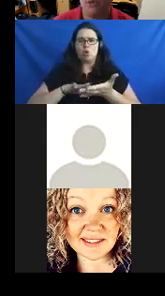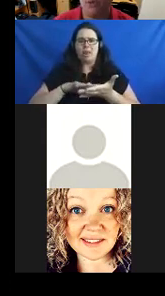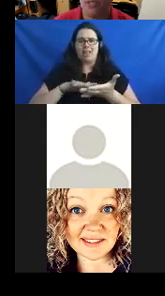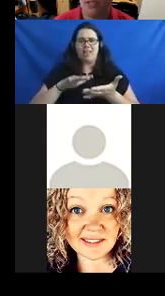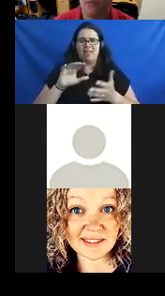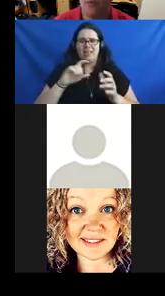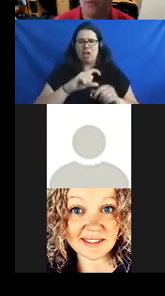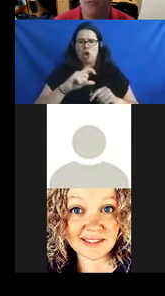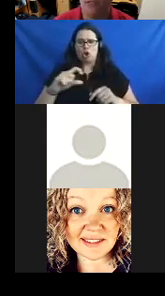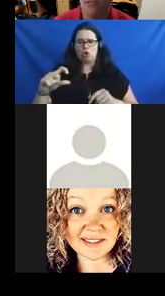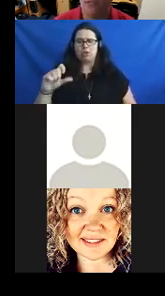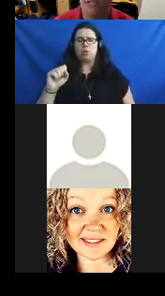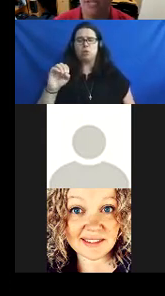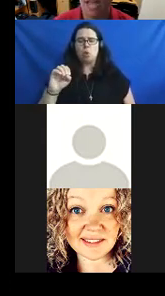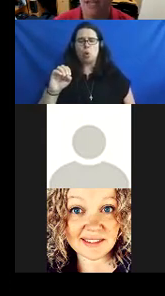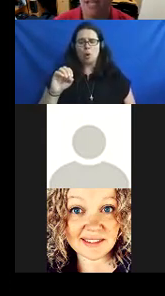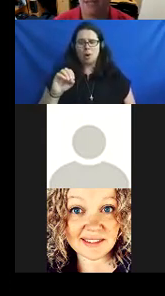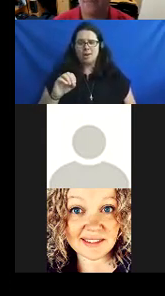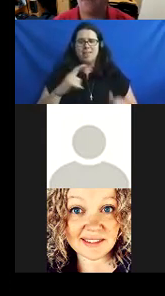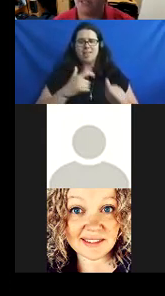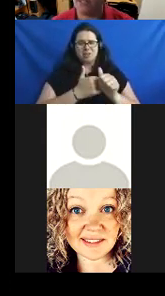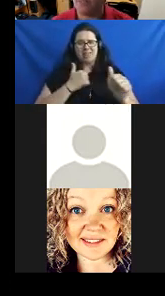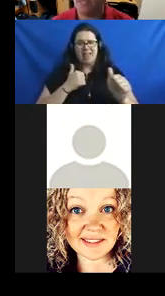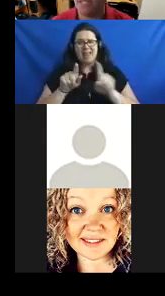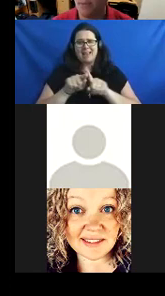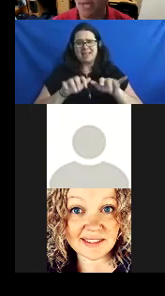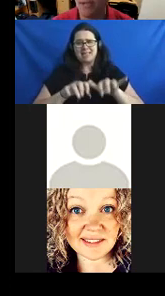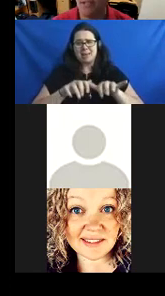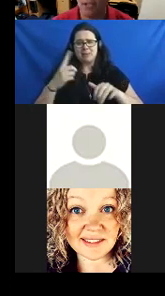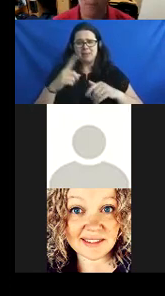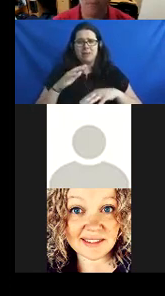THERE IS A LAG AS I AM TYPING ON A MOUNTBATTEN BEFORE IT